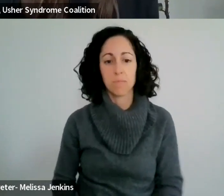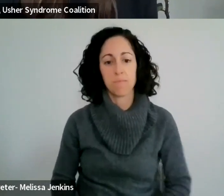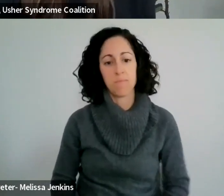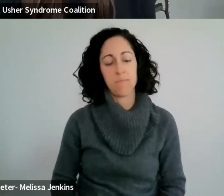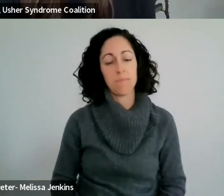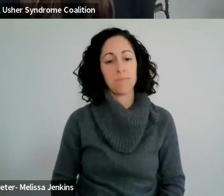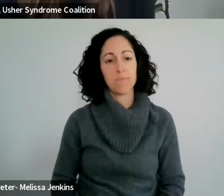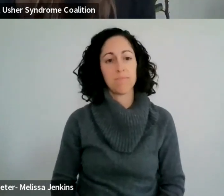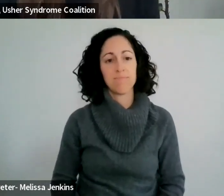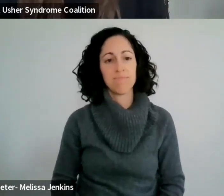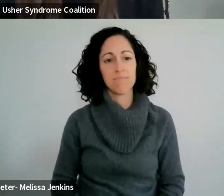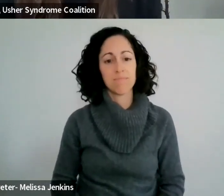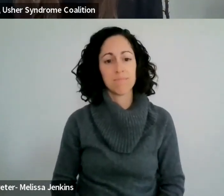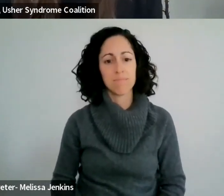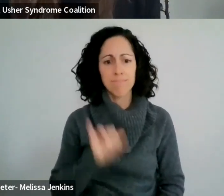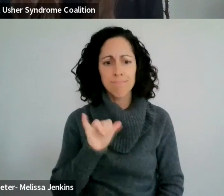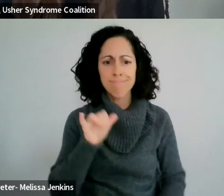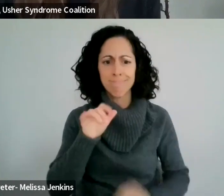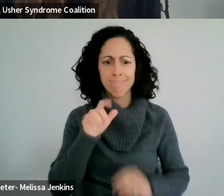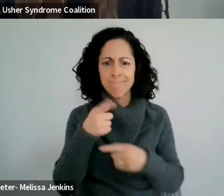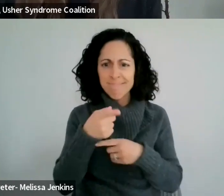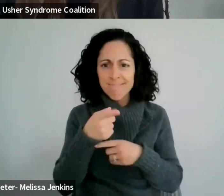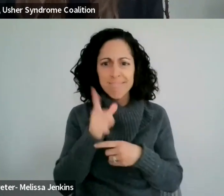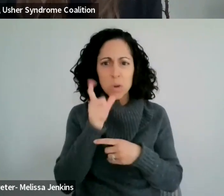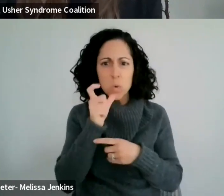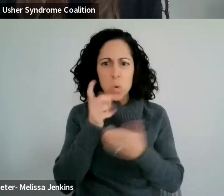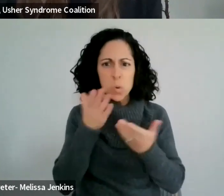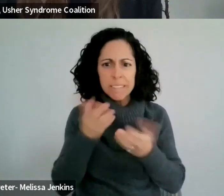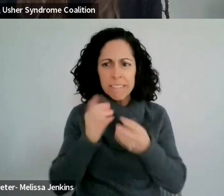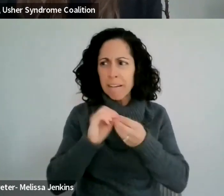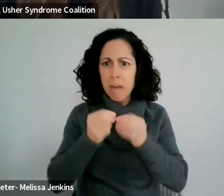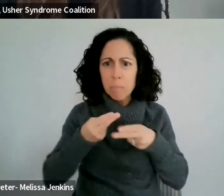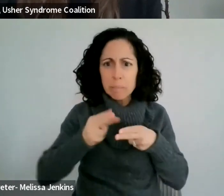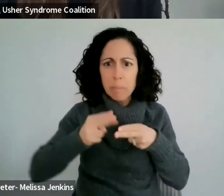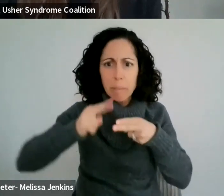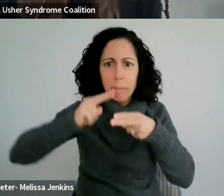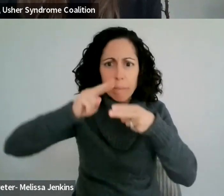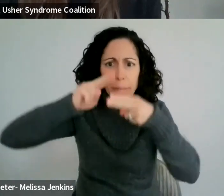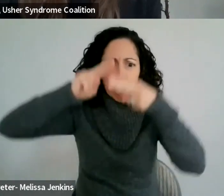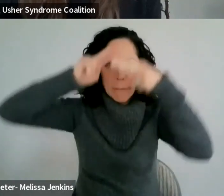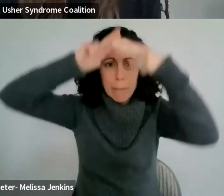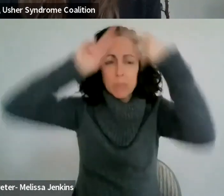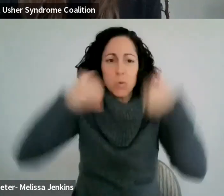I'm still seeing the numbers creep up, we've got a very large attendance today.